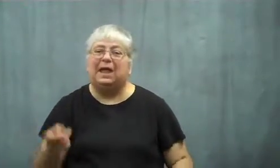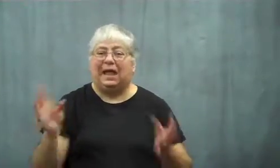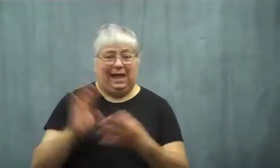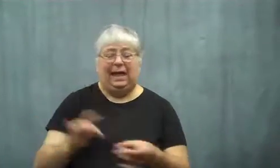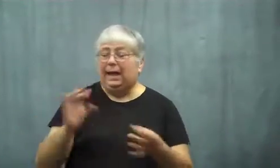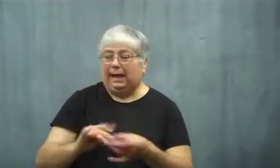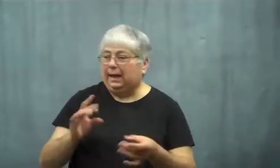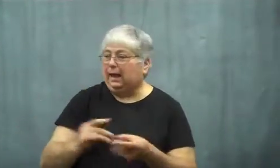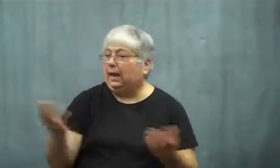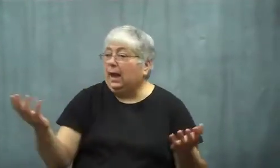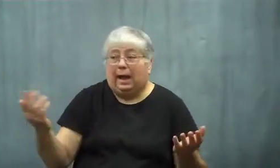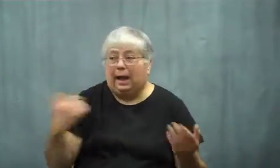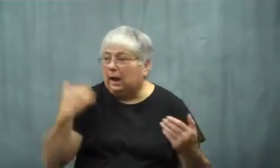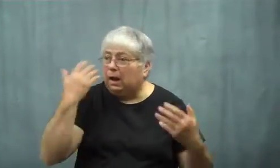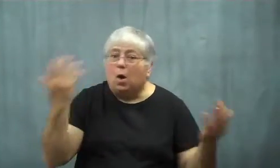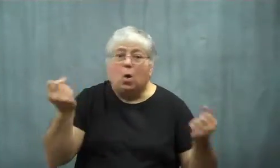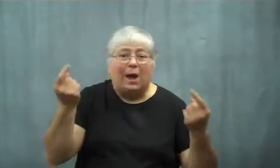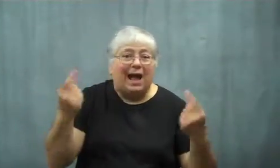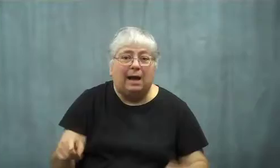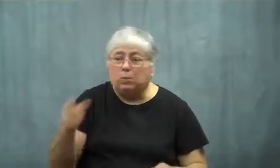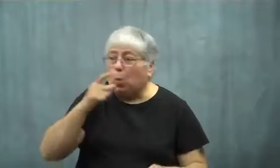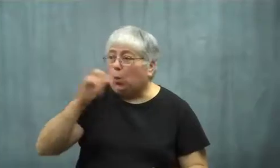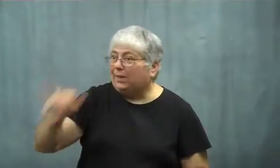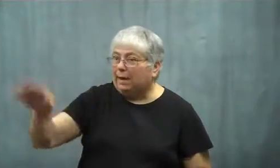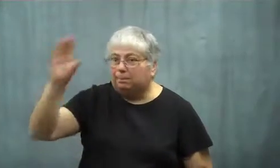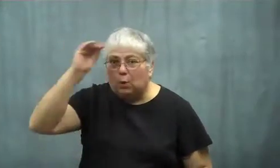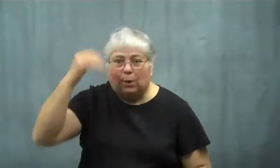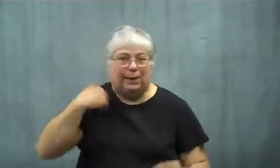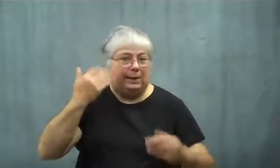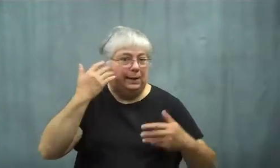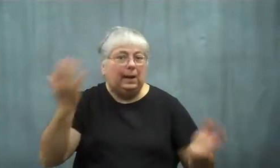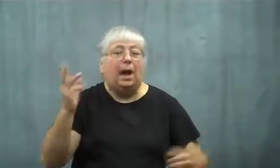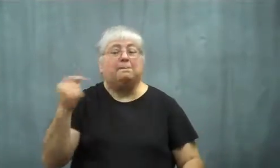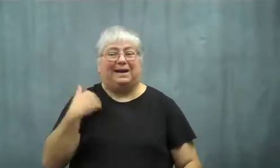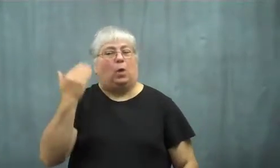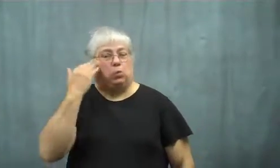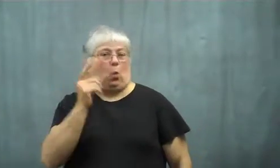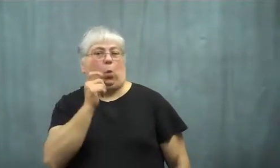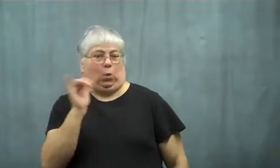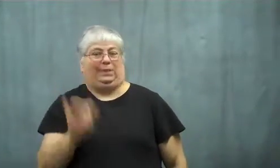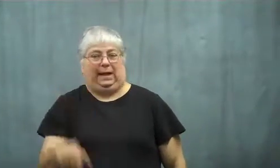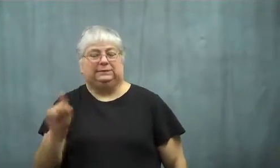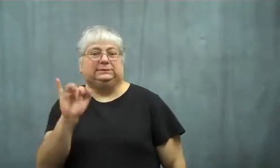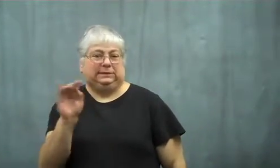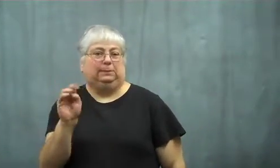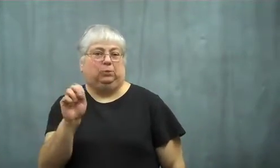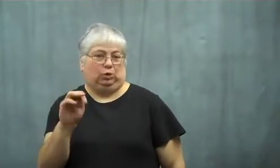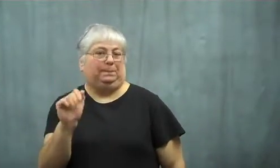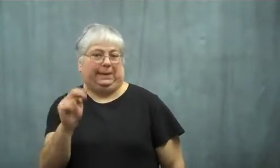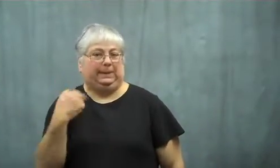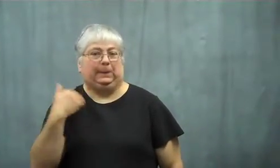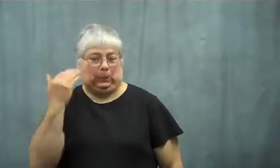She said she didn't know what happened or who the boy was,